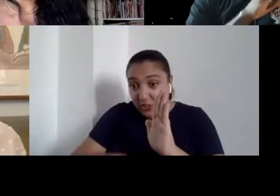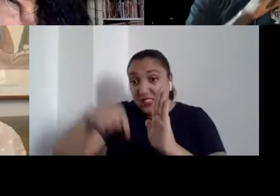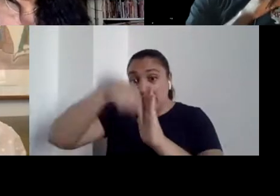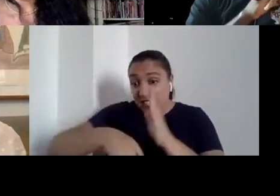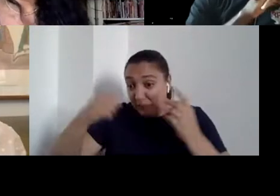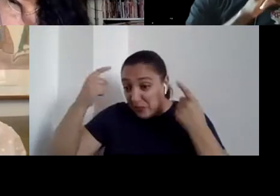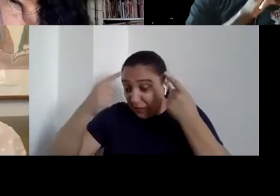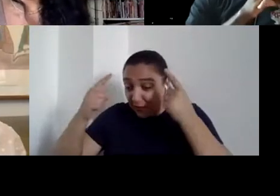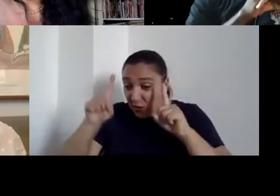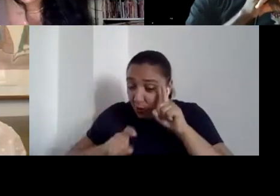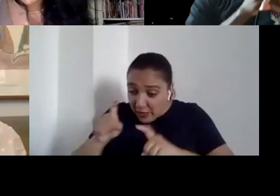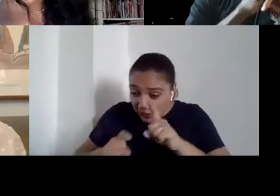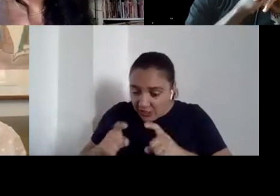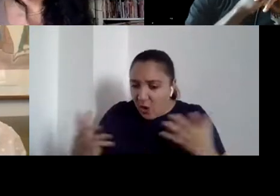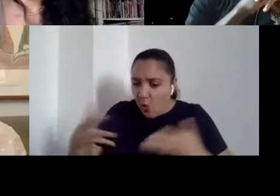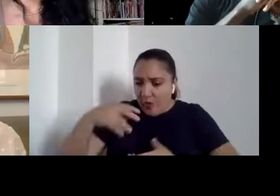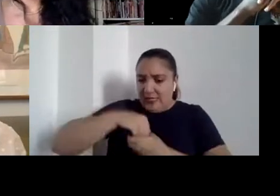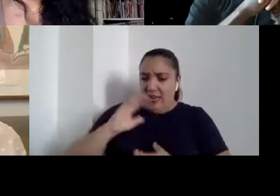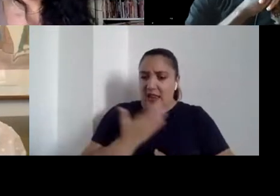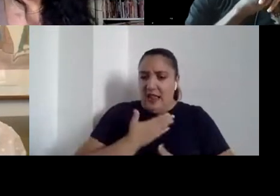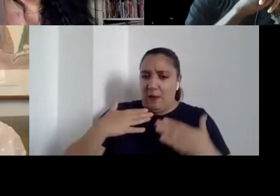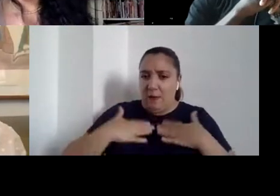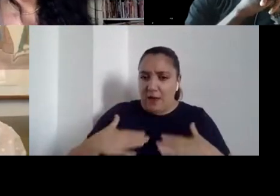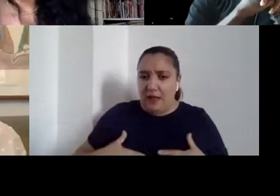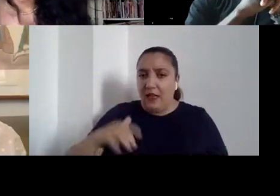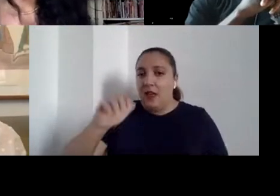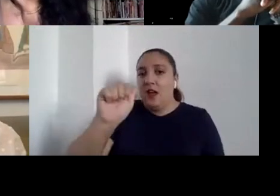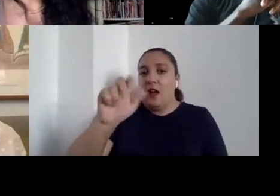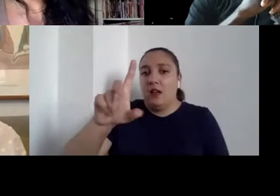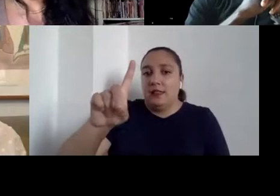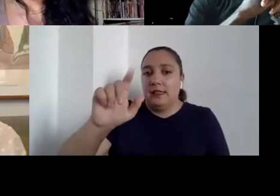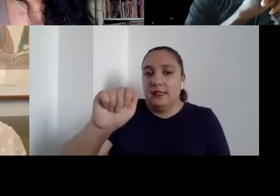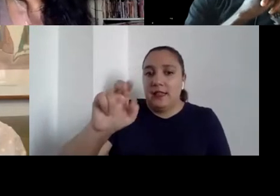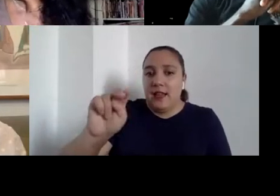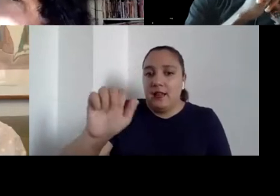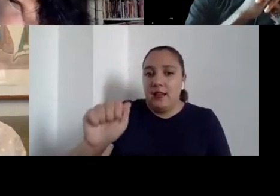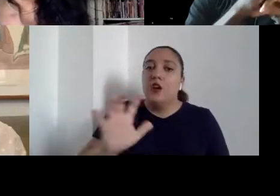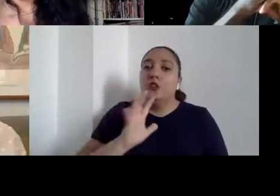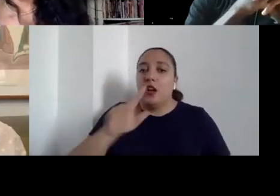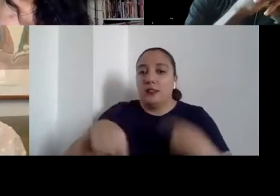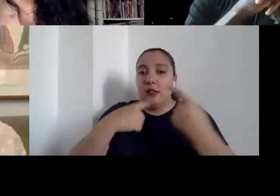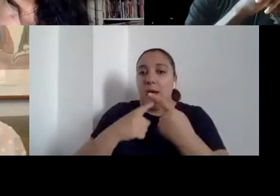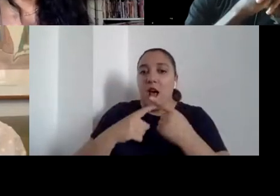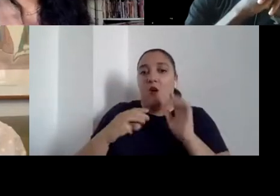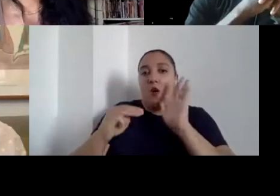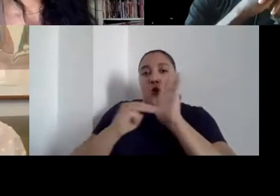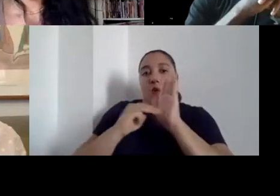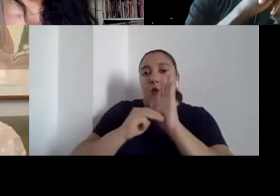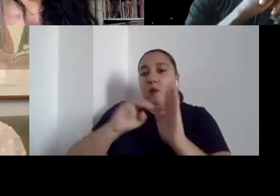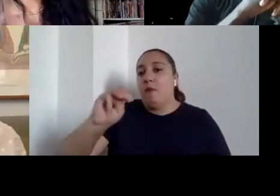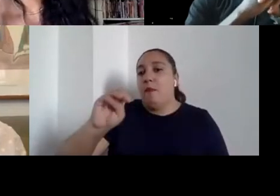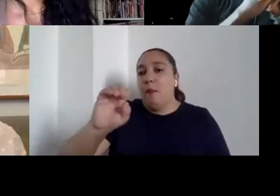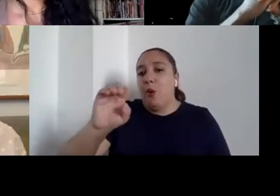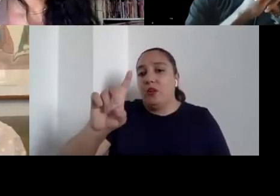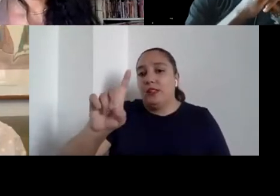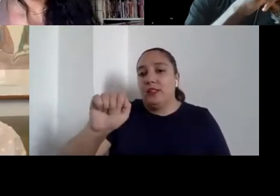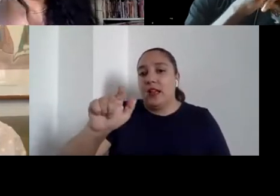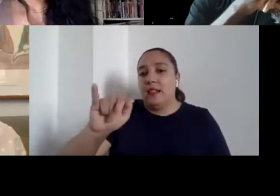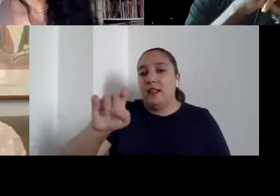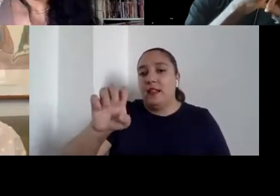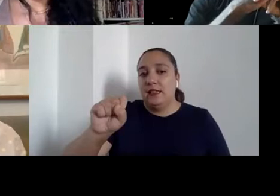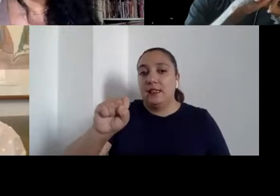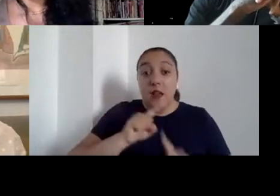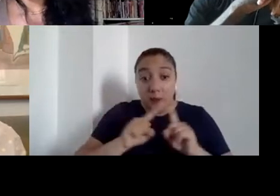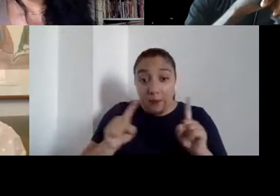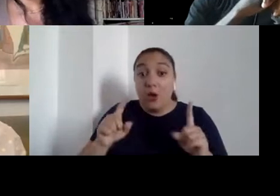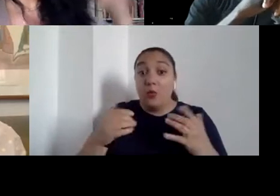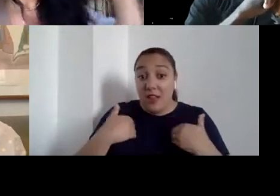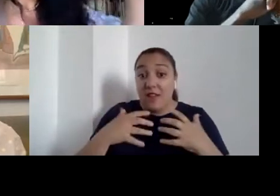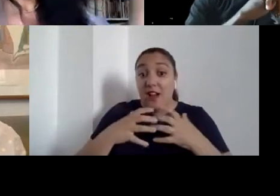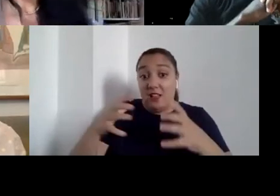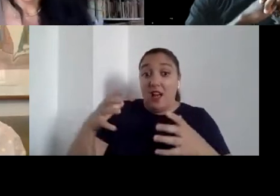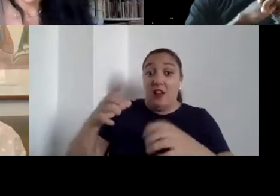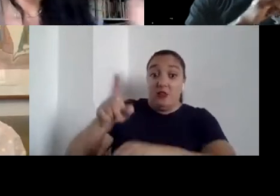body. We have this whole long history of dances and cosmetology, I can never say that word